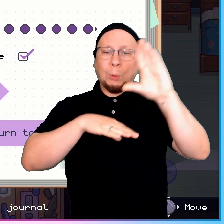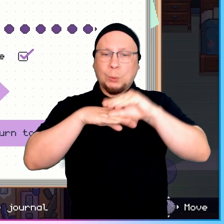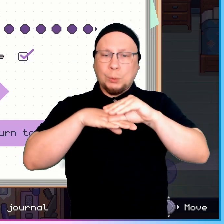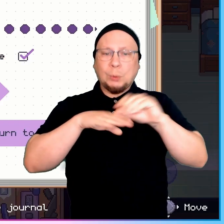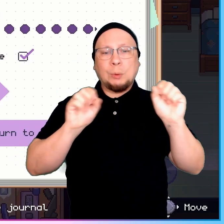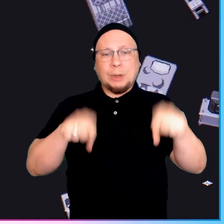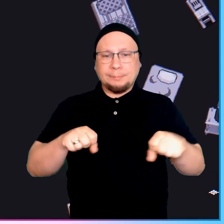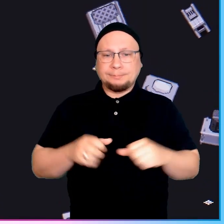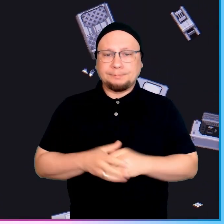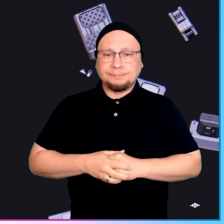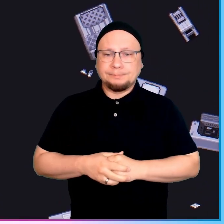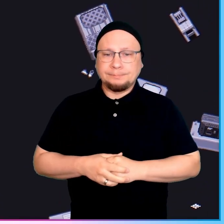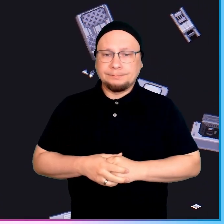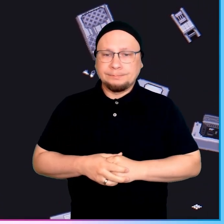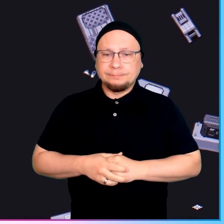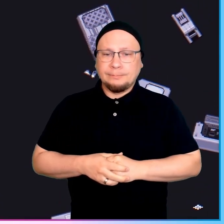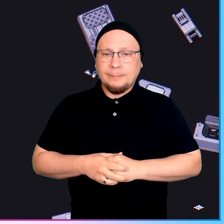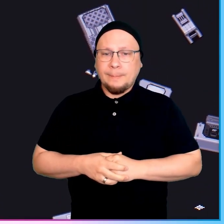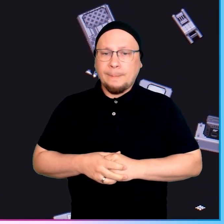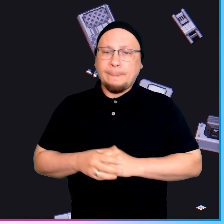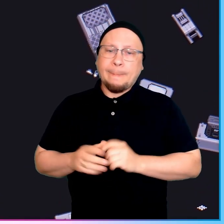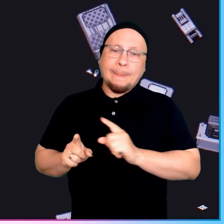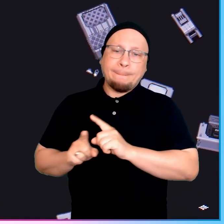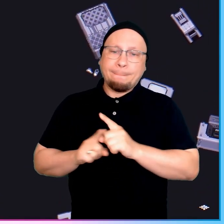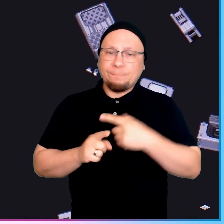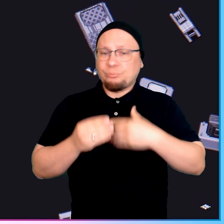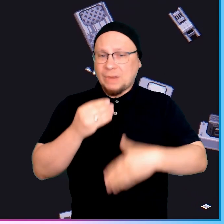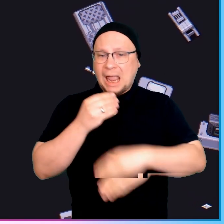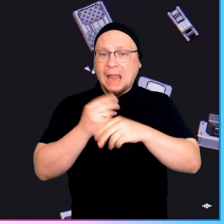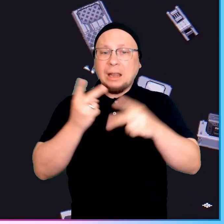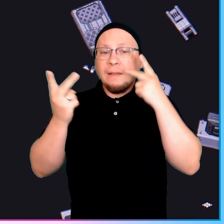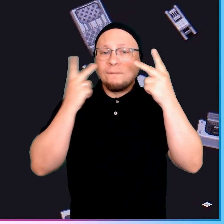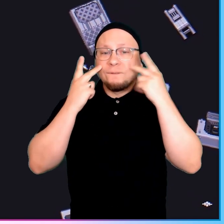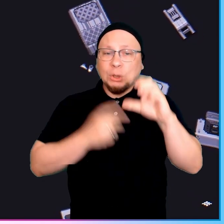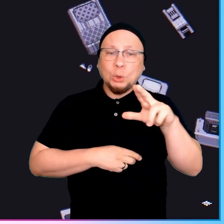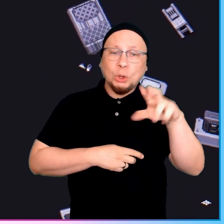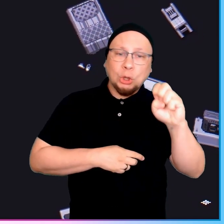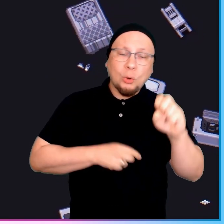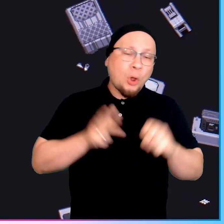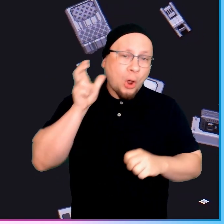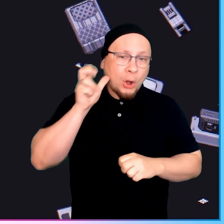We also make sure to have both visual and audio cues for important events.